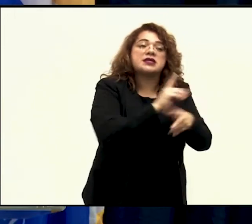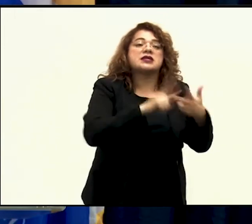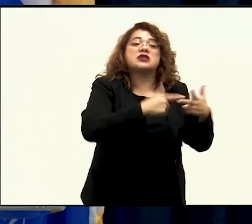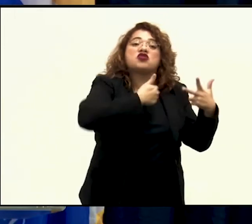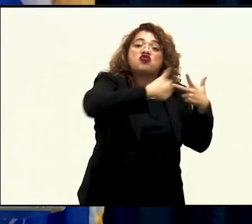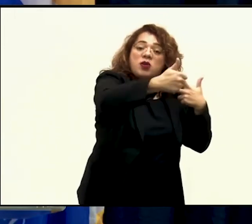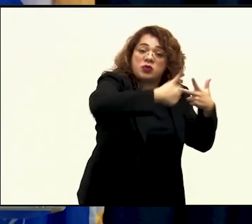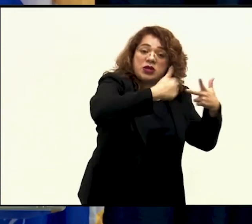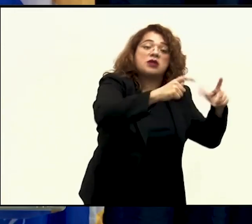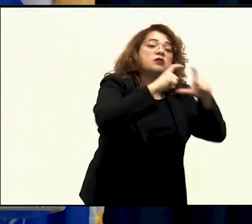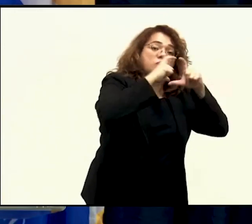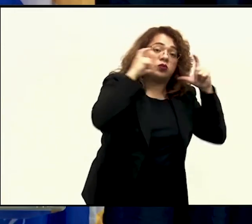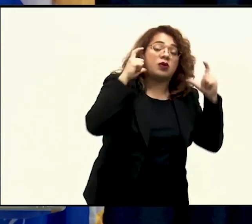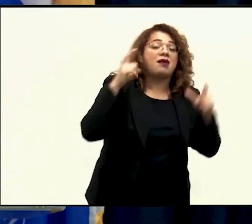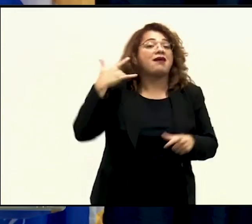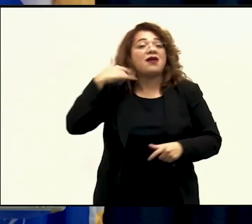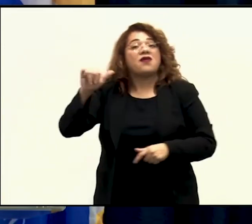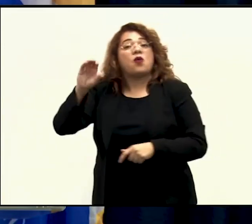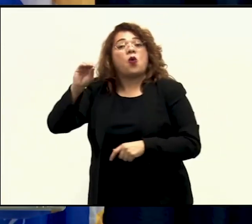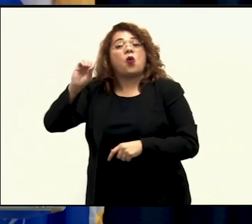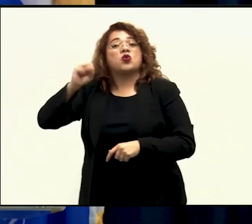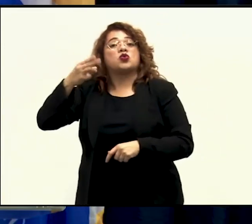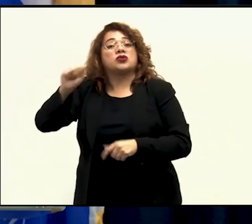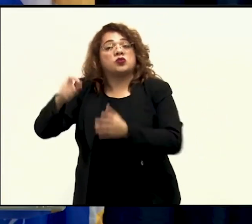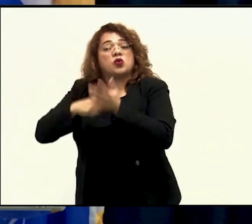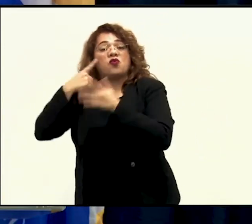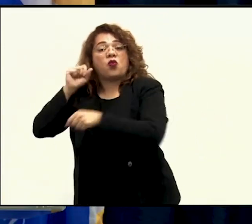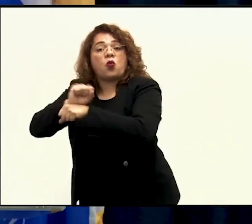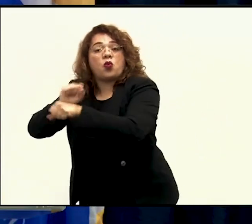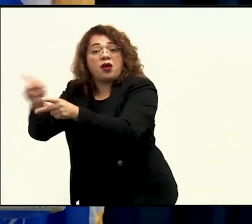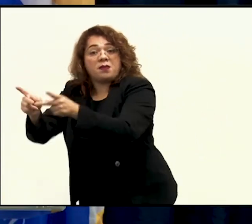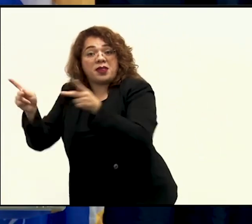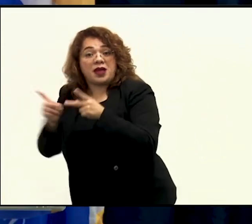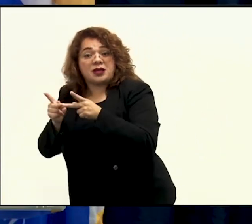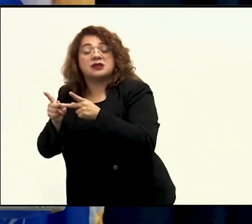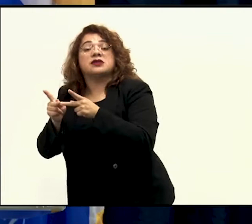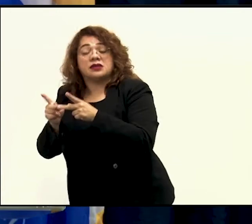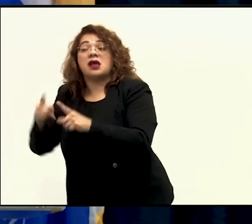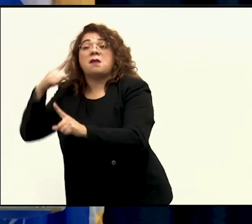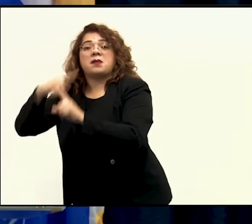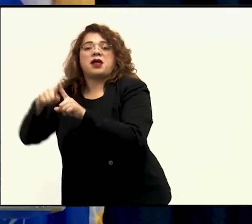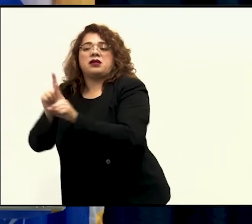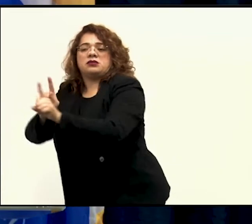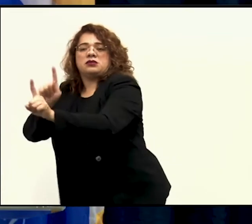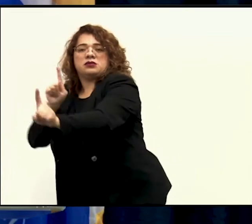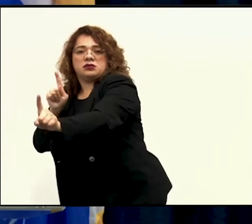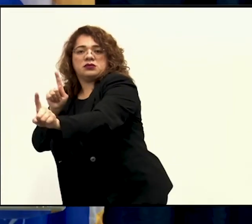CalOSHA continues to require them for work places in addition to distancing requirements.